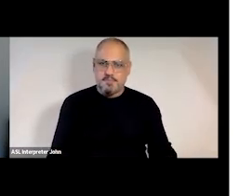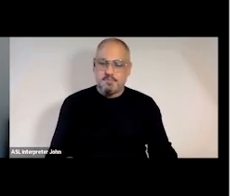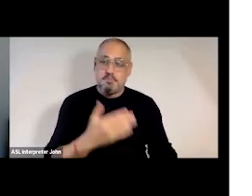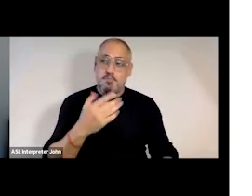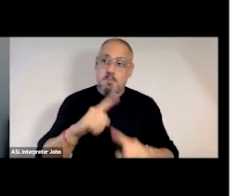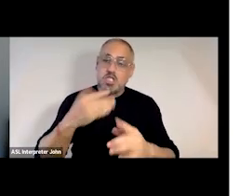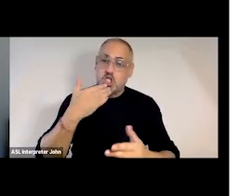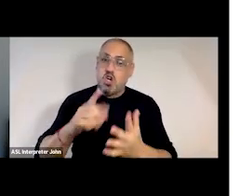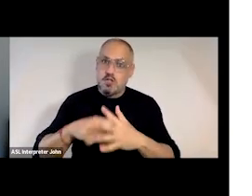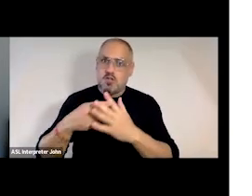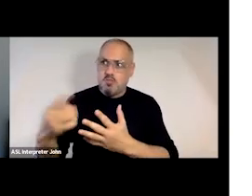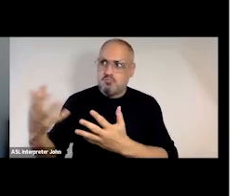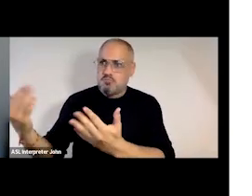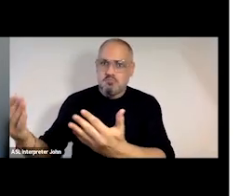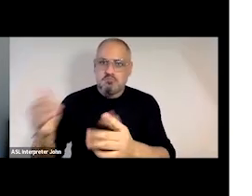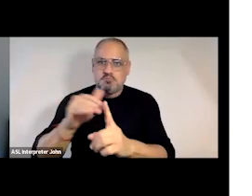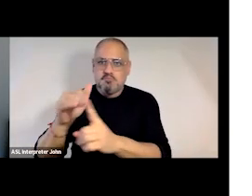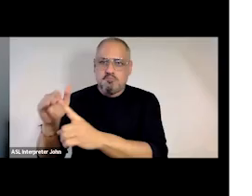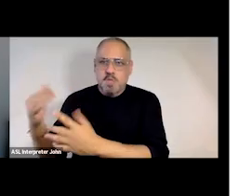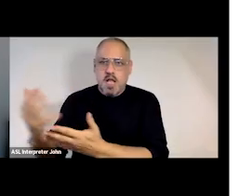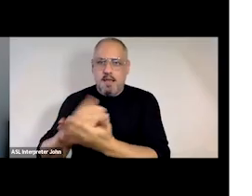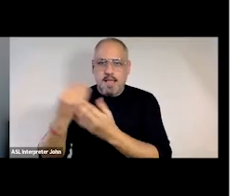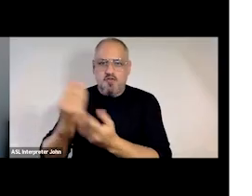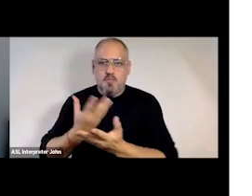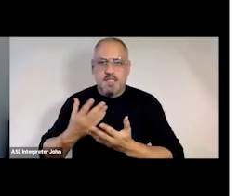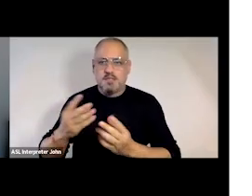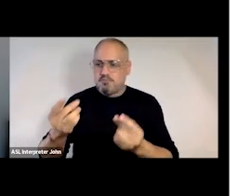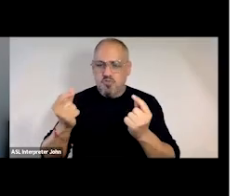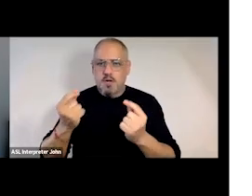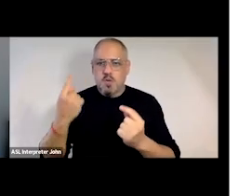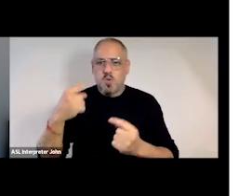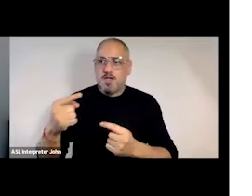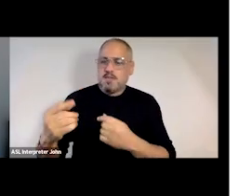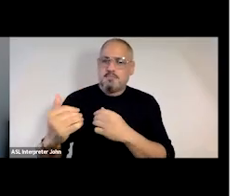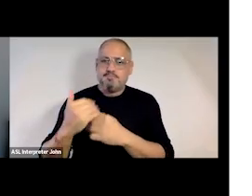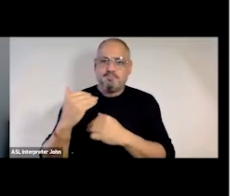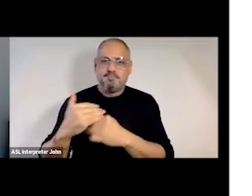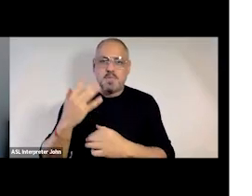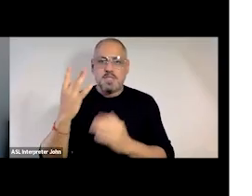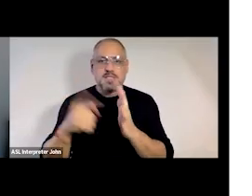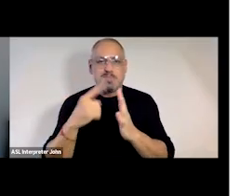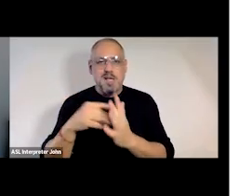that records collection process right away to get those records coming in, 'cause sometimes the medical treatment providers